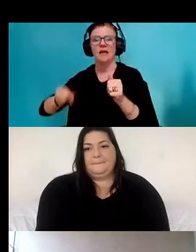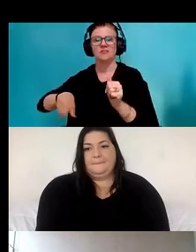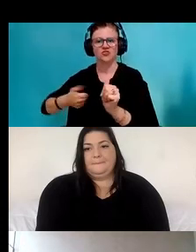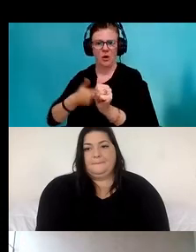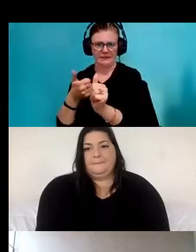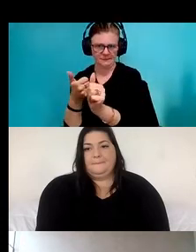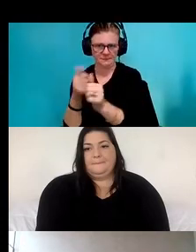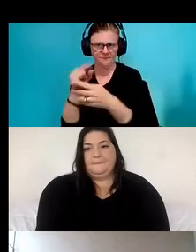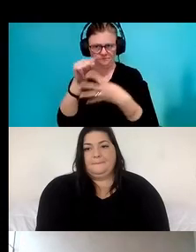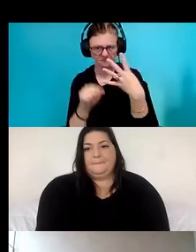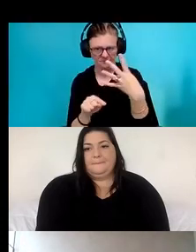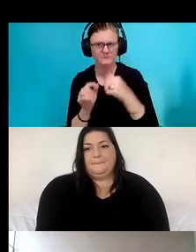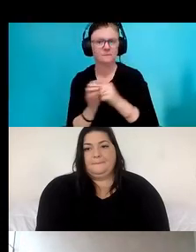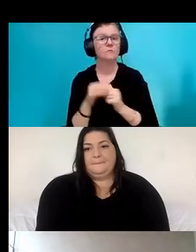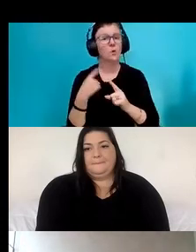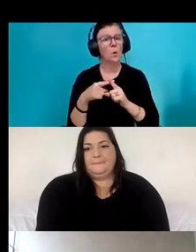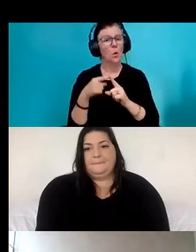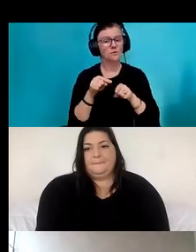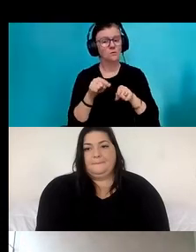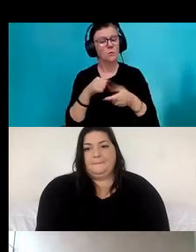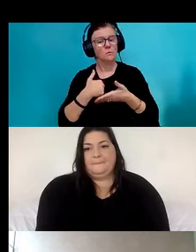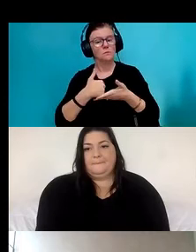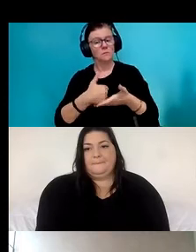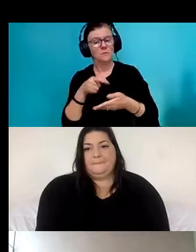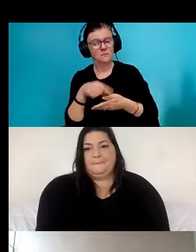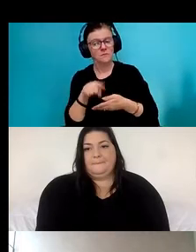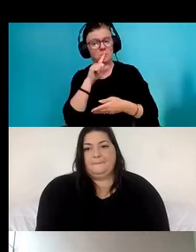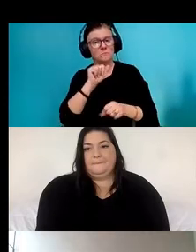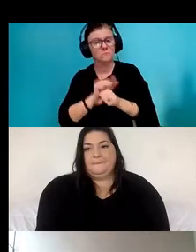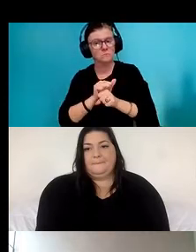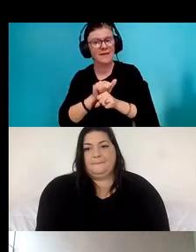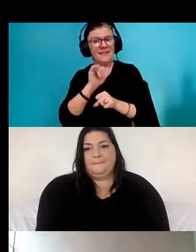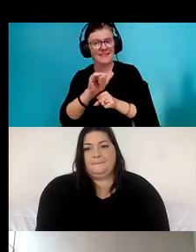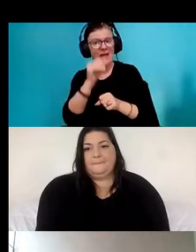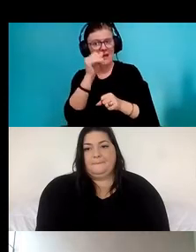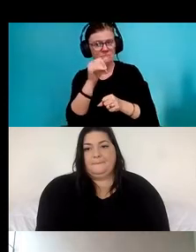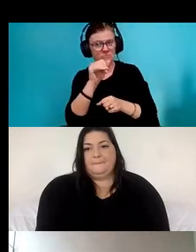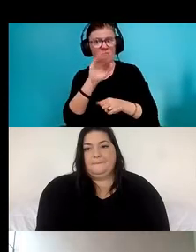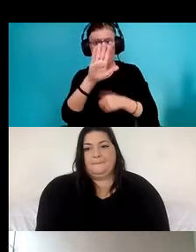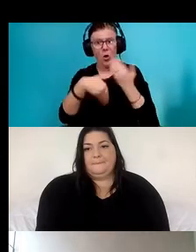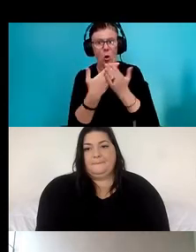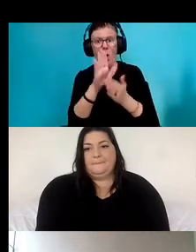We also support OVW helping to get that information, all of the wonderful information